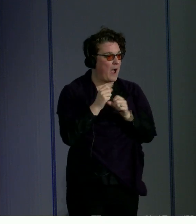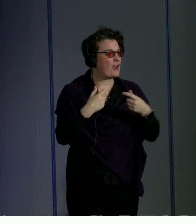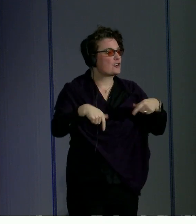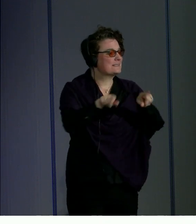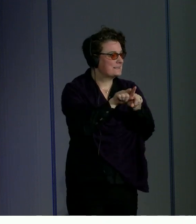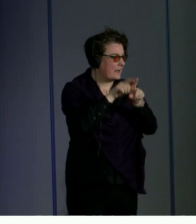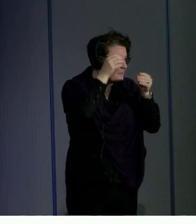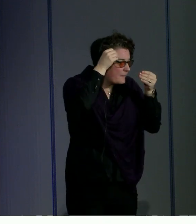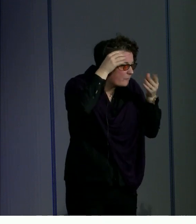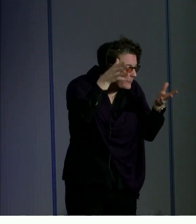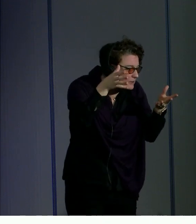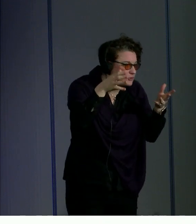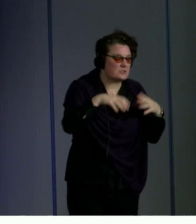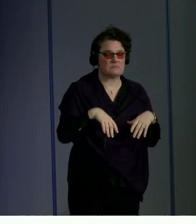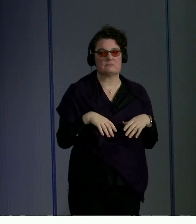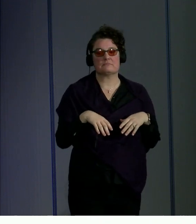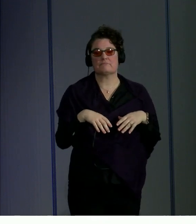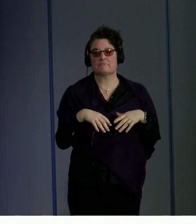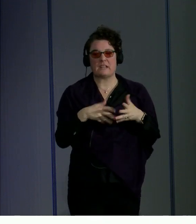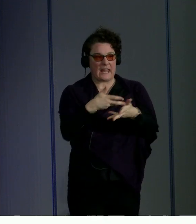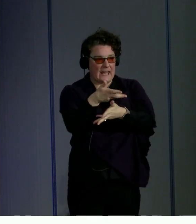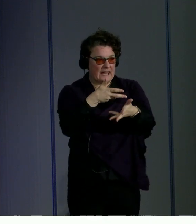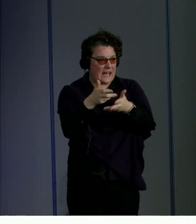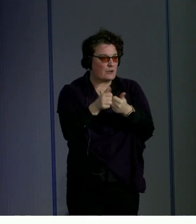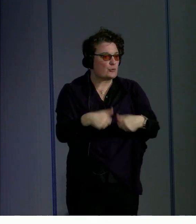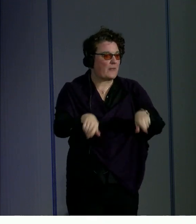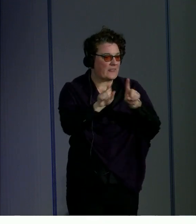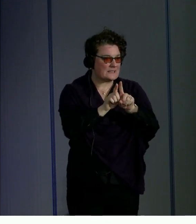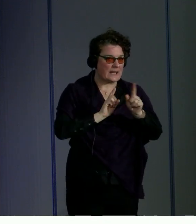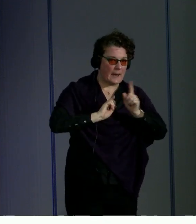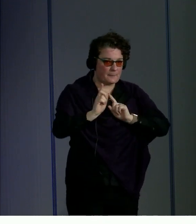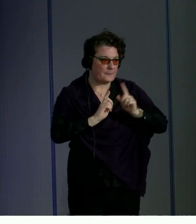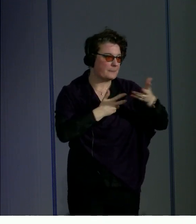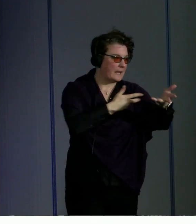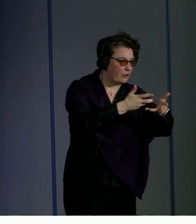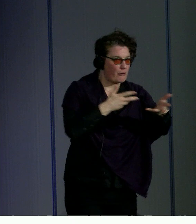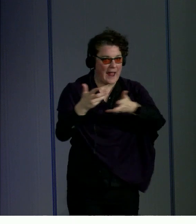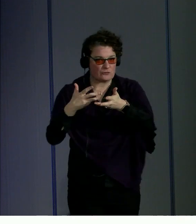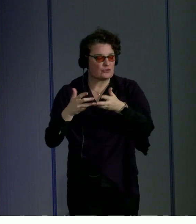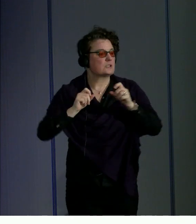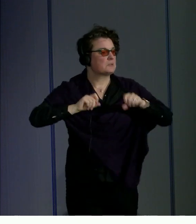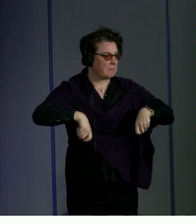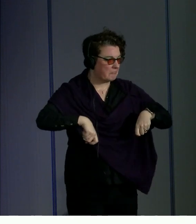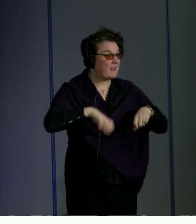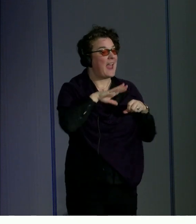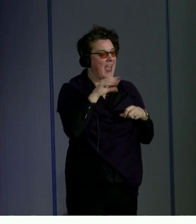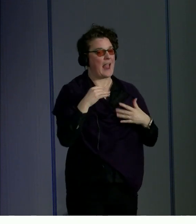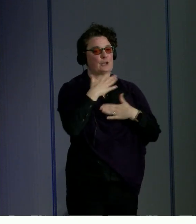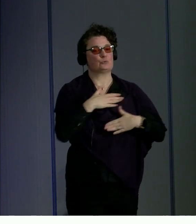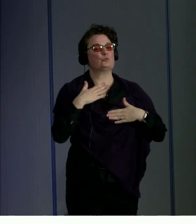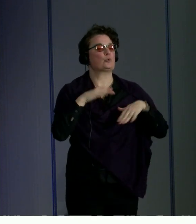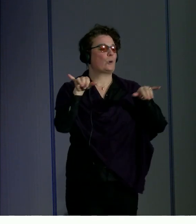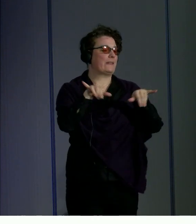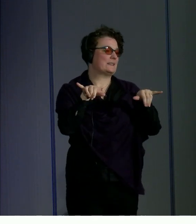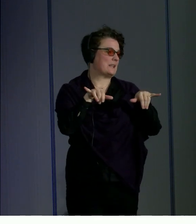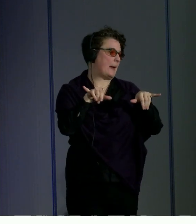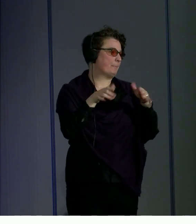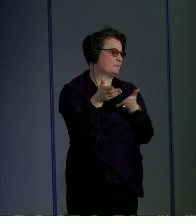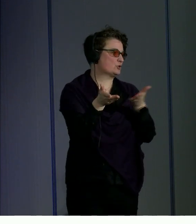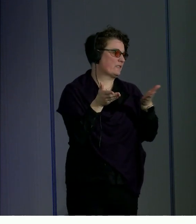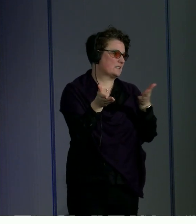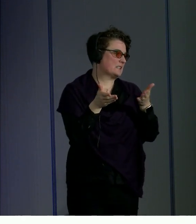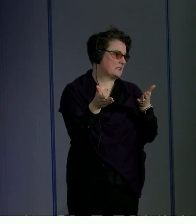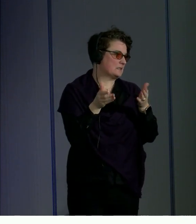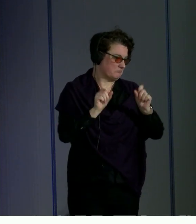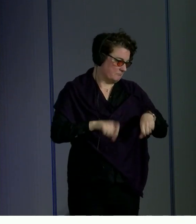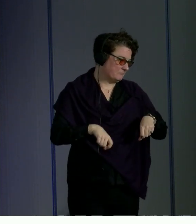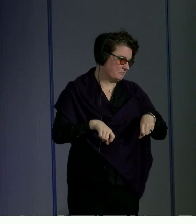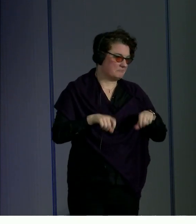and engage in the same interactions, and enjoy the same services as a person without a disability.